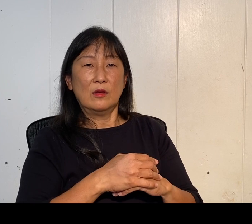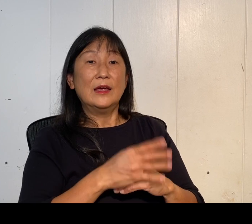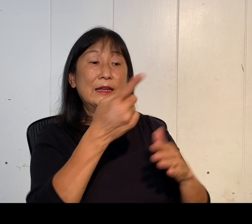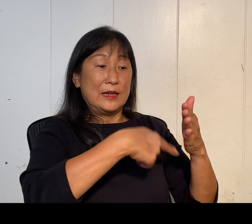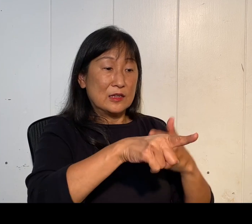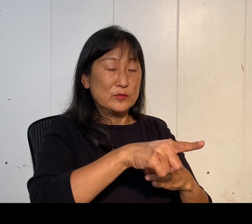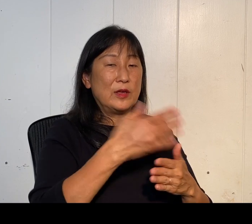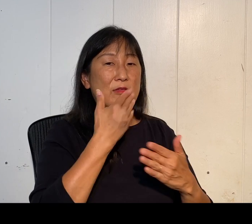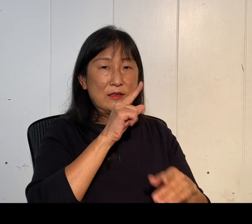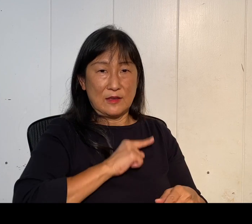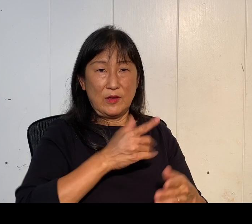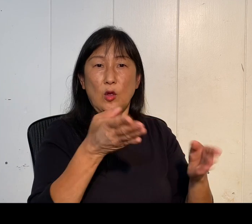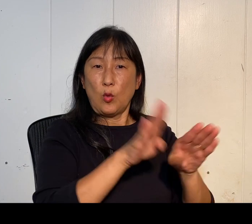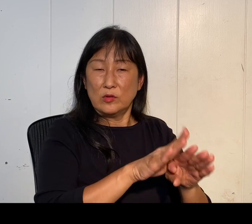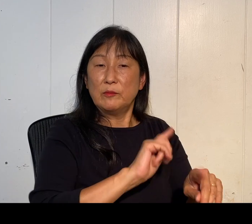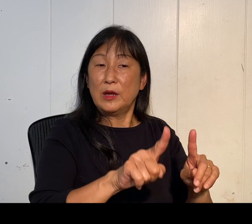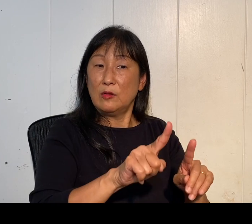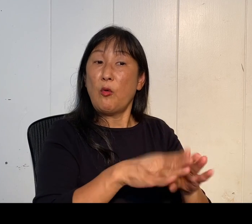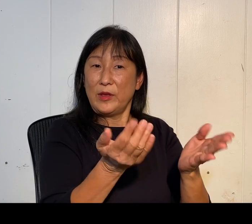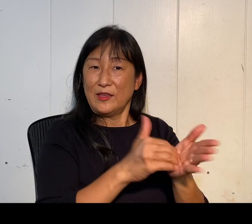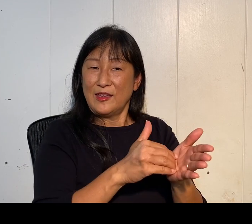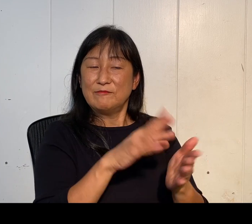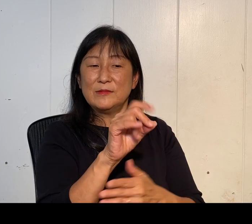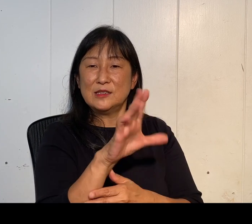only. They’ll be closed next week for Thanksgiving, and open again on December 1st.